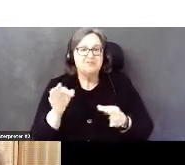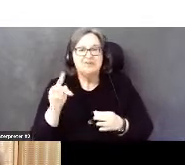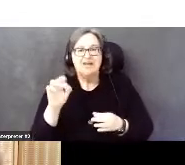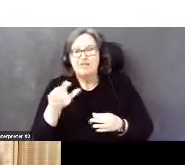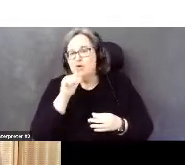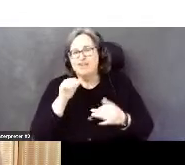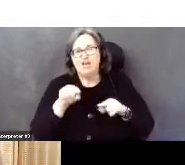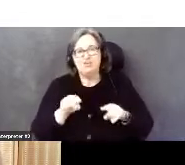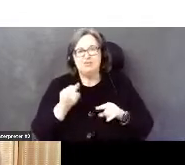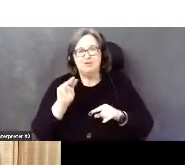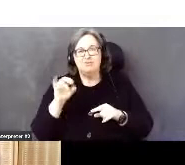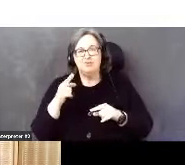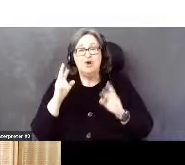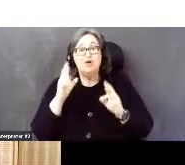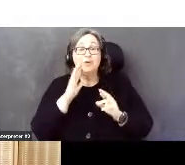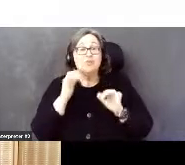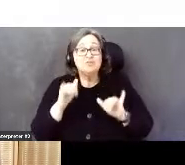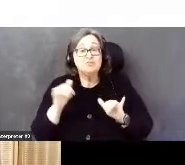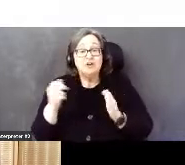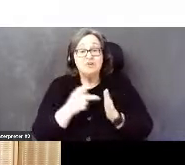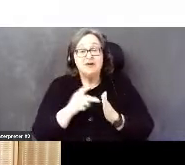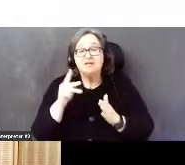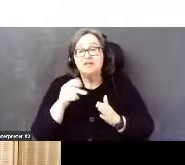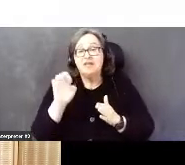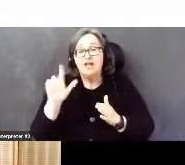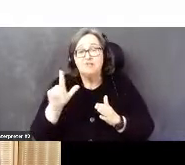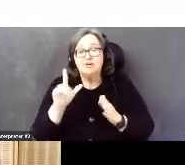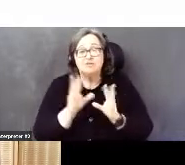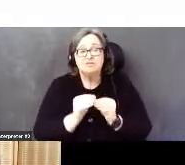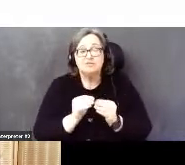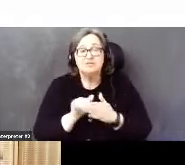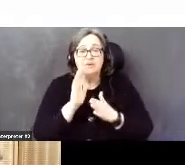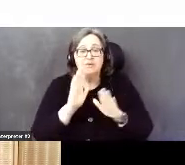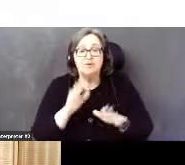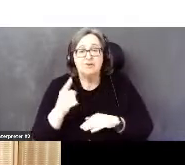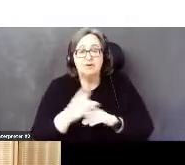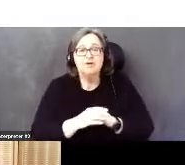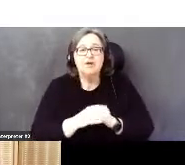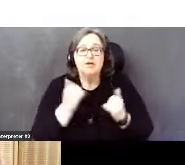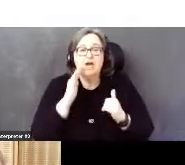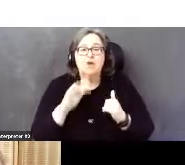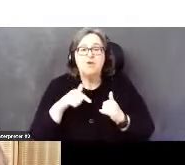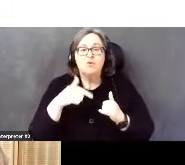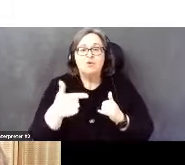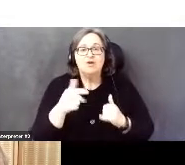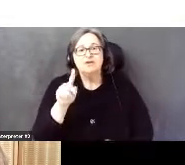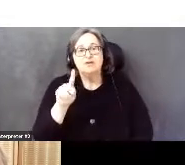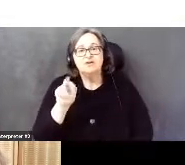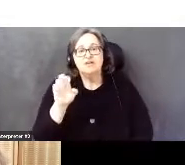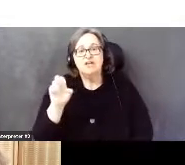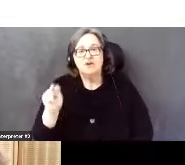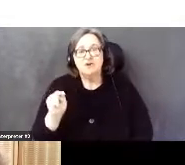back for the April session. It will be a great one. Now I'll pass things off to Karen. Thank